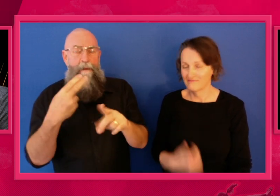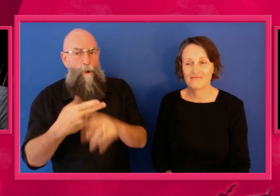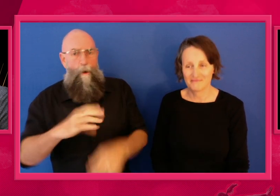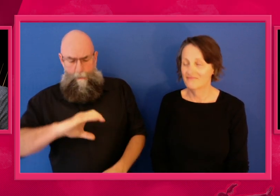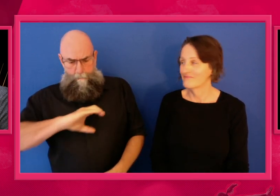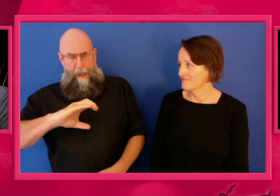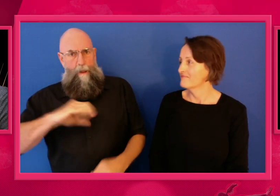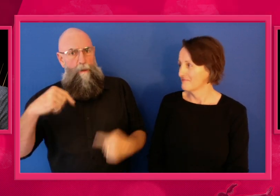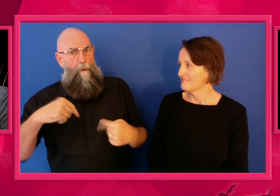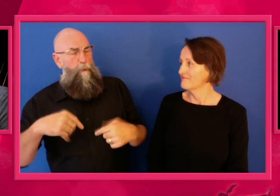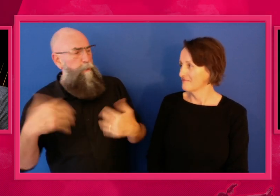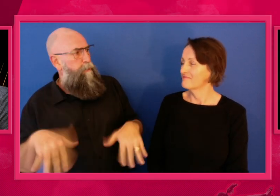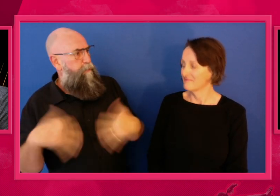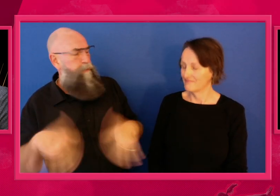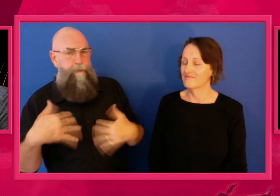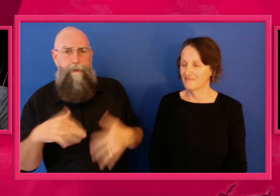you know, I can't say enough positive stuff about him.